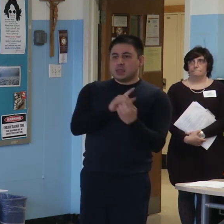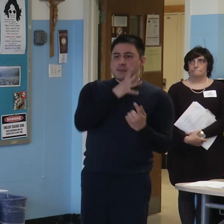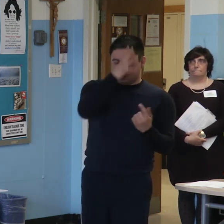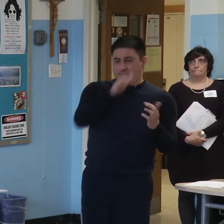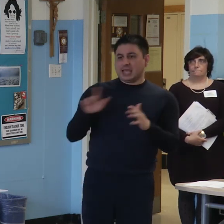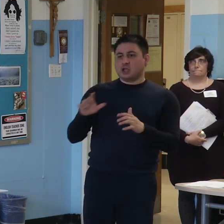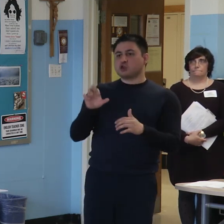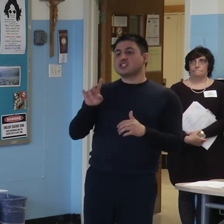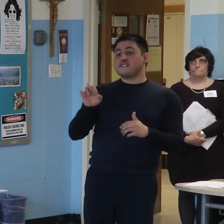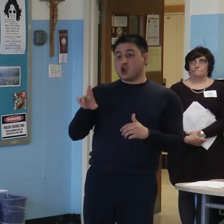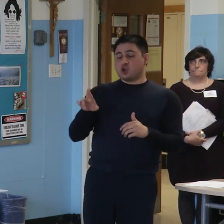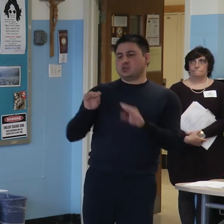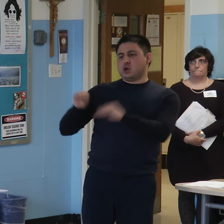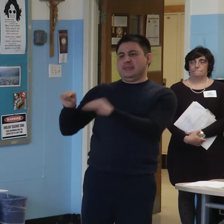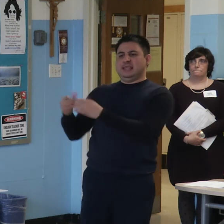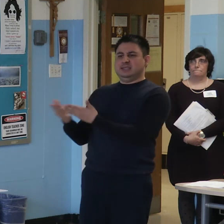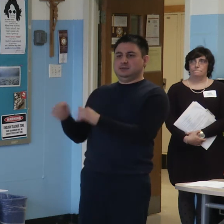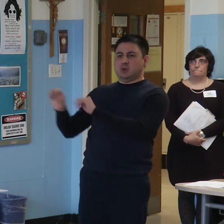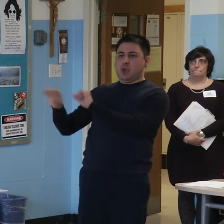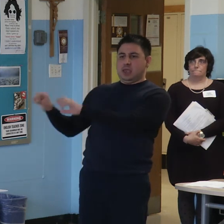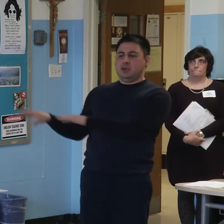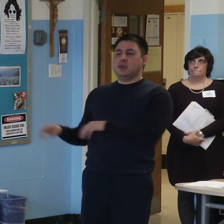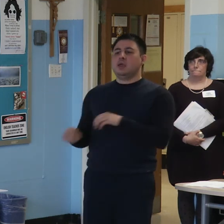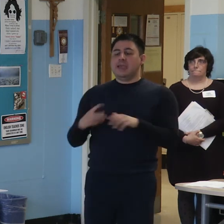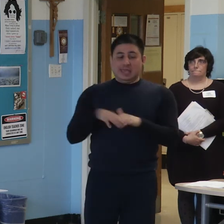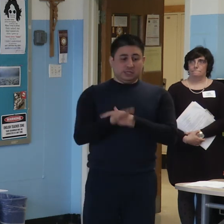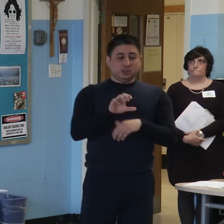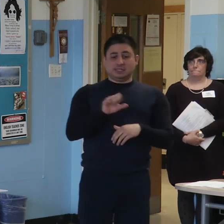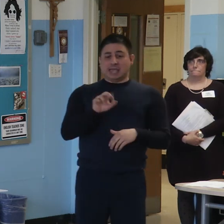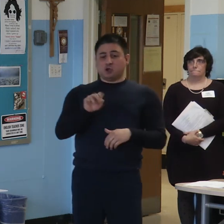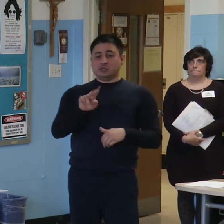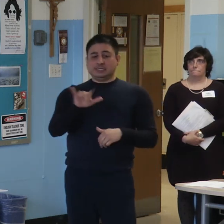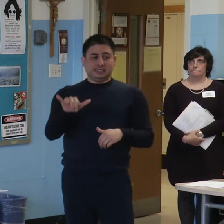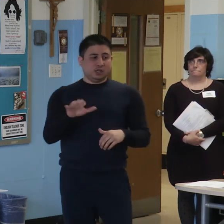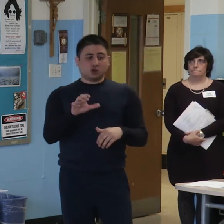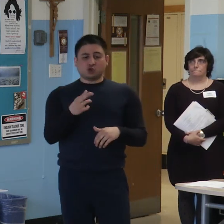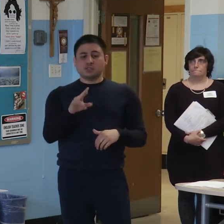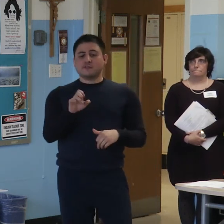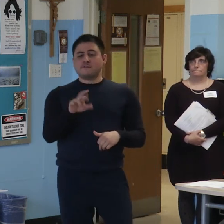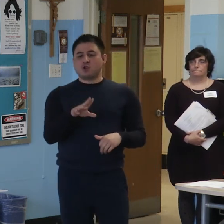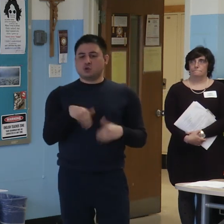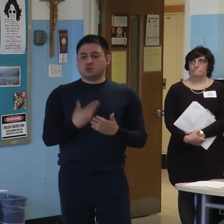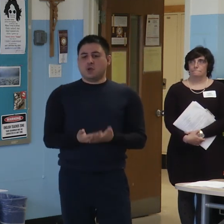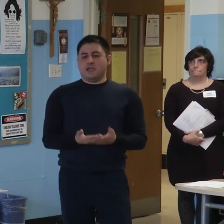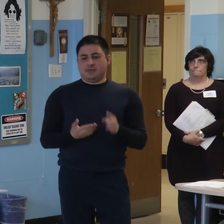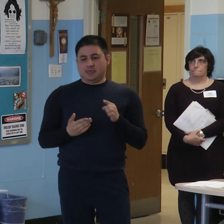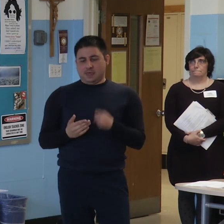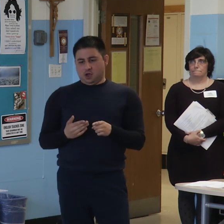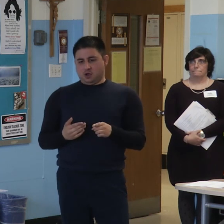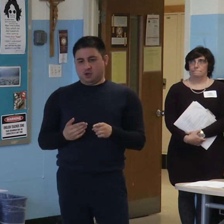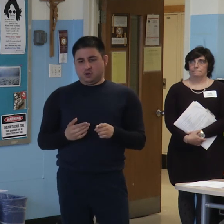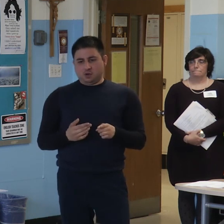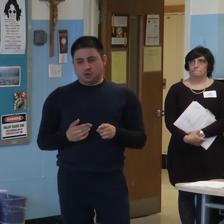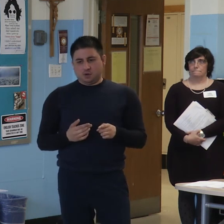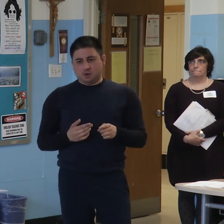things away, and as I came into the sacristy, Christopher was there and he